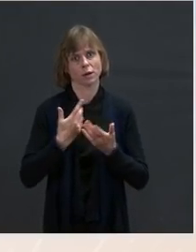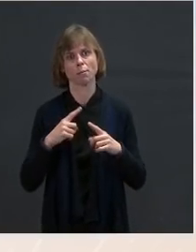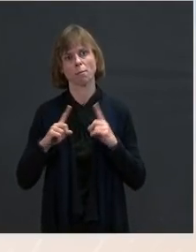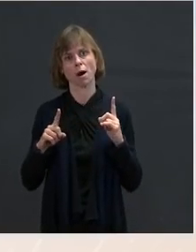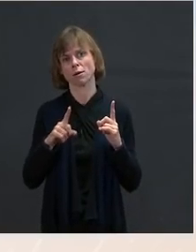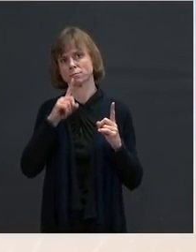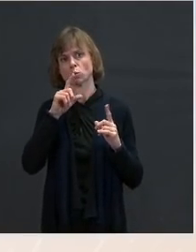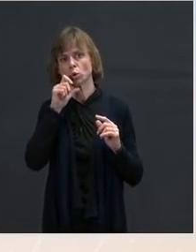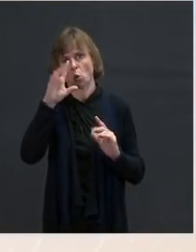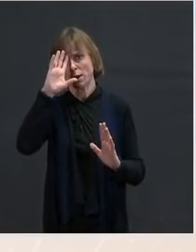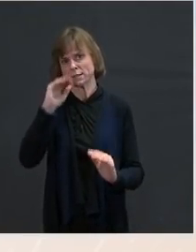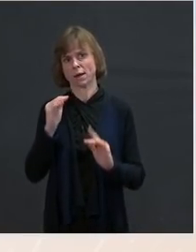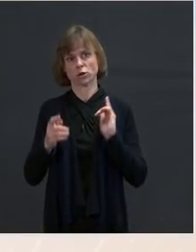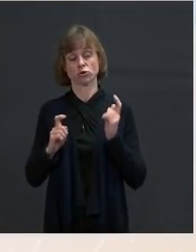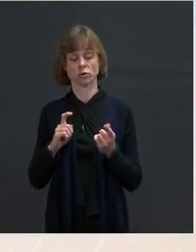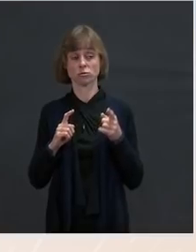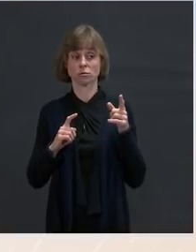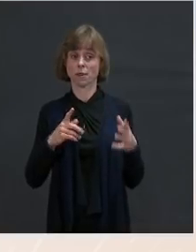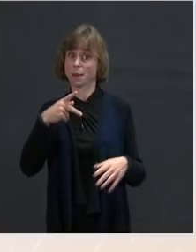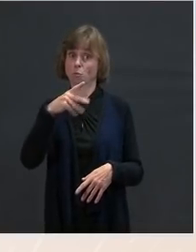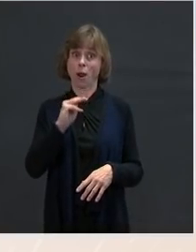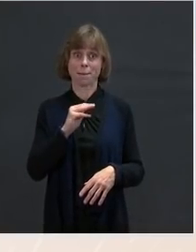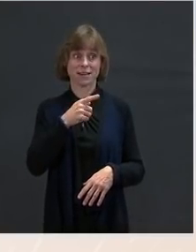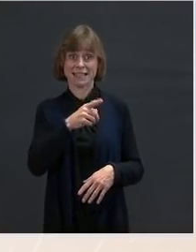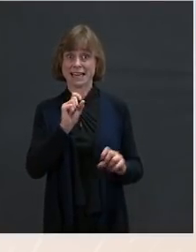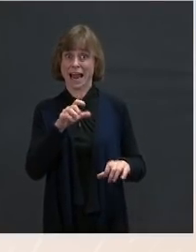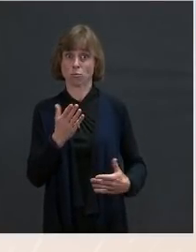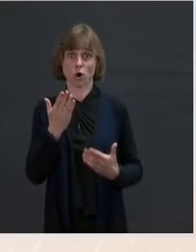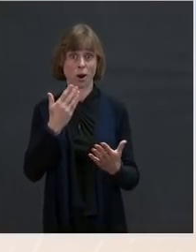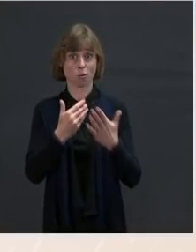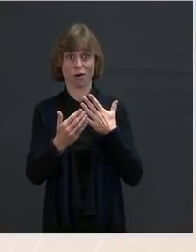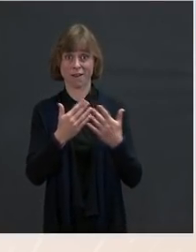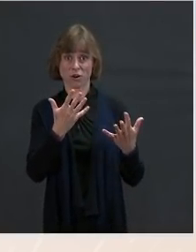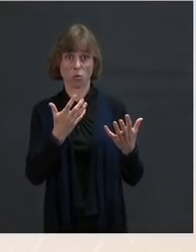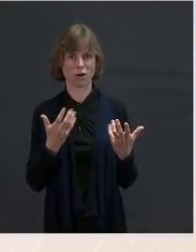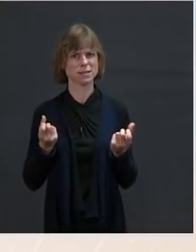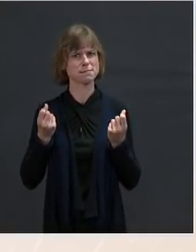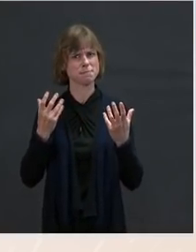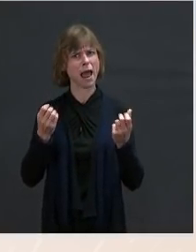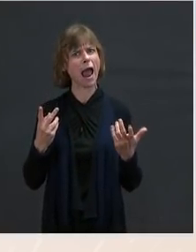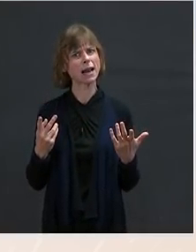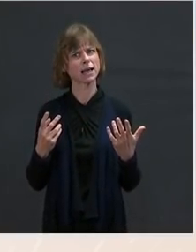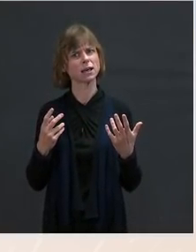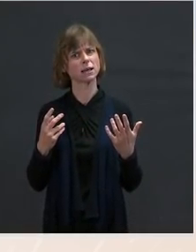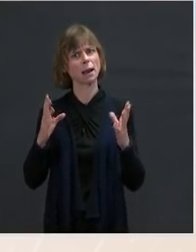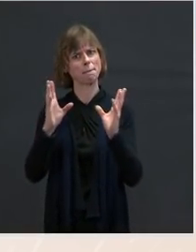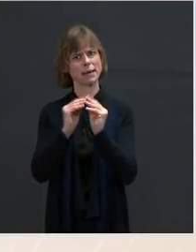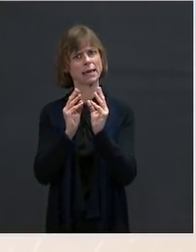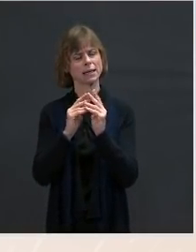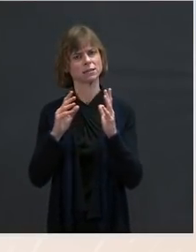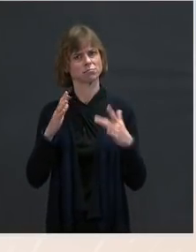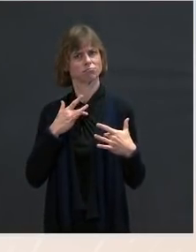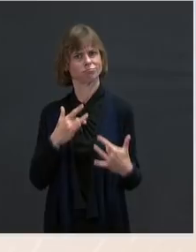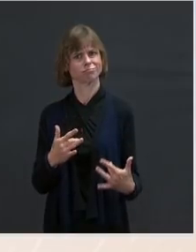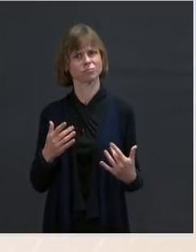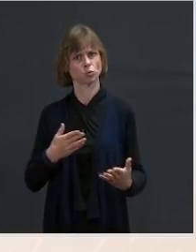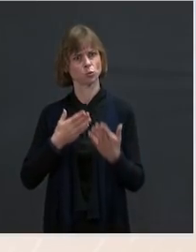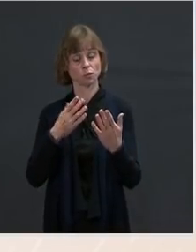Of course, the Prime Minister will bring up whatever he would like to bring up, as is true of any bilateral meeting. We expect the President, during the meeting,